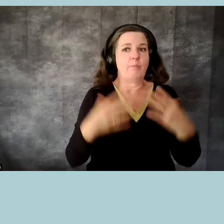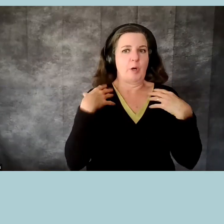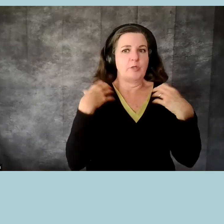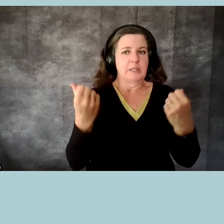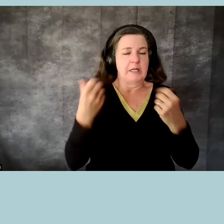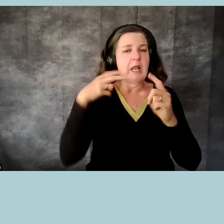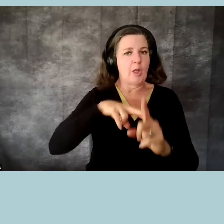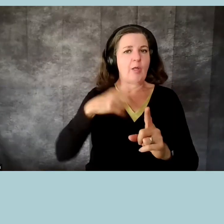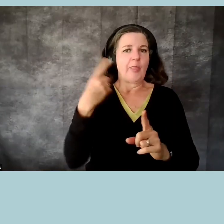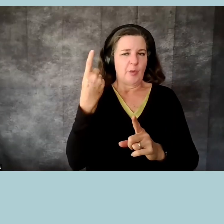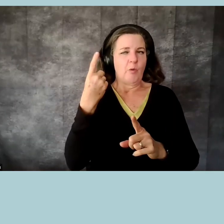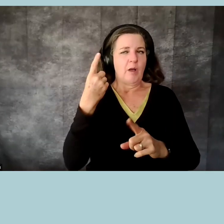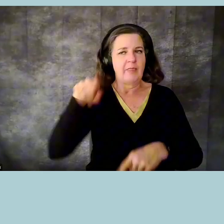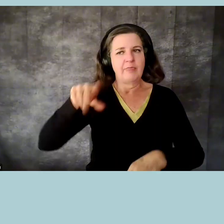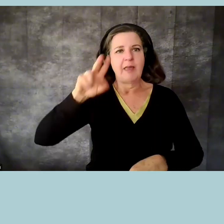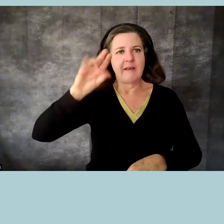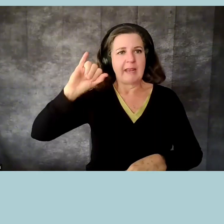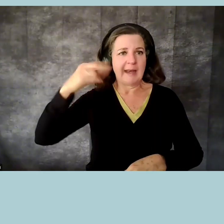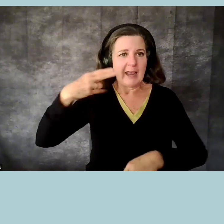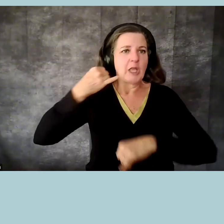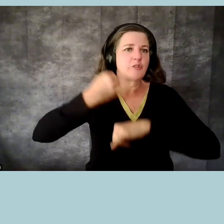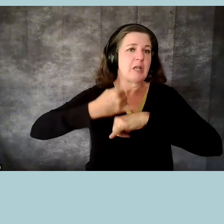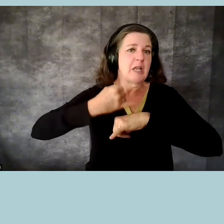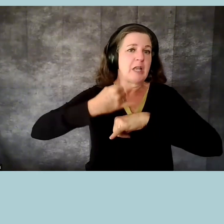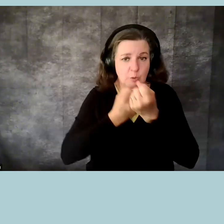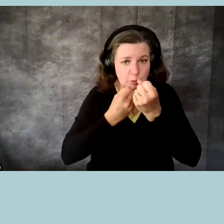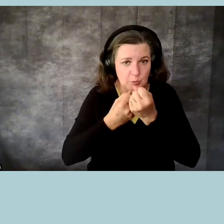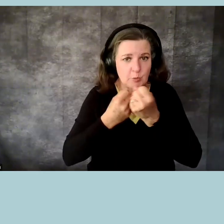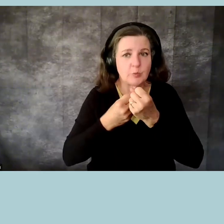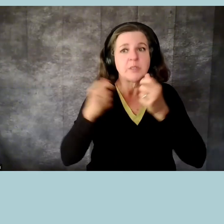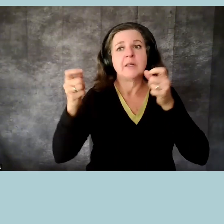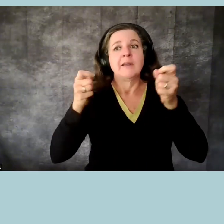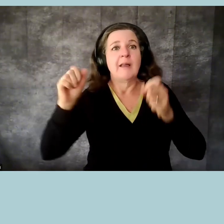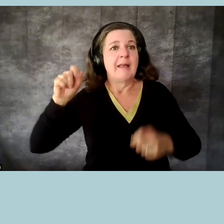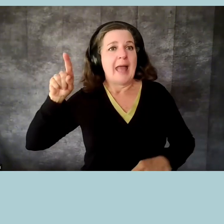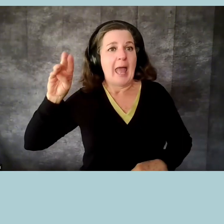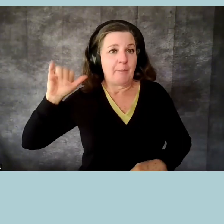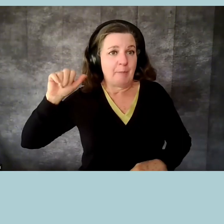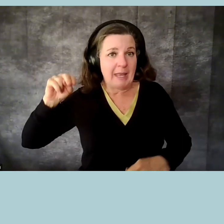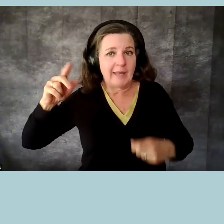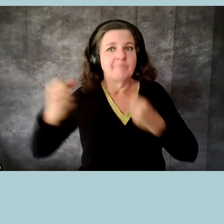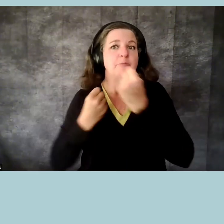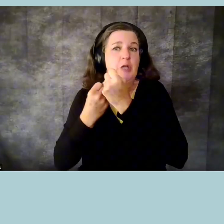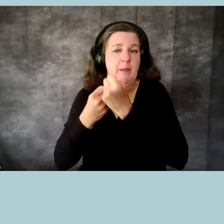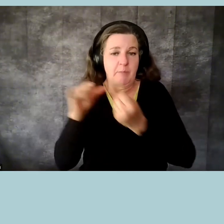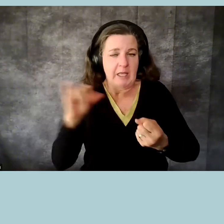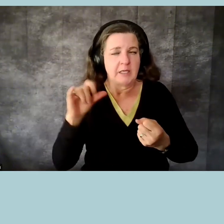championed and the administration has championed as well. We think taking that tact and just looking at a lot